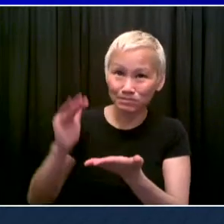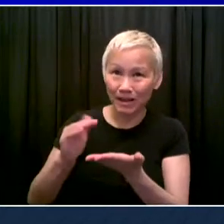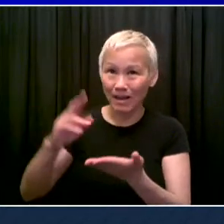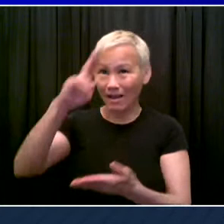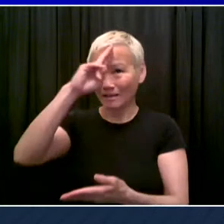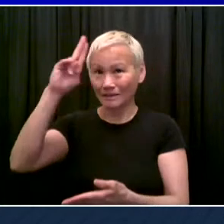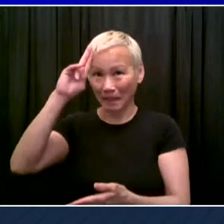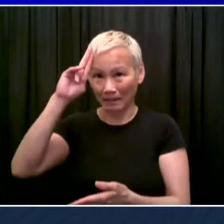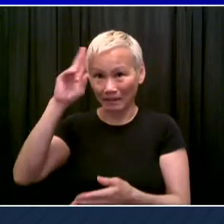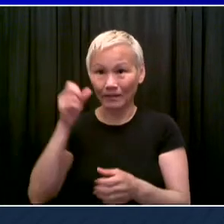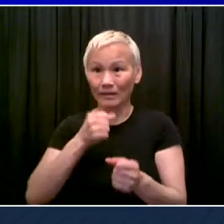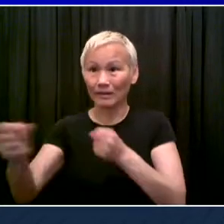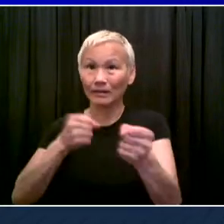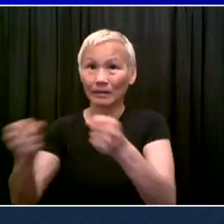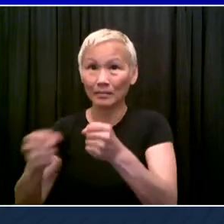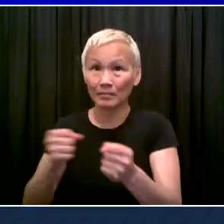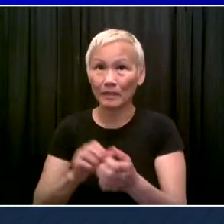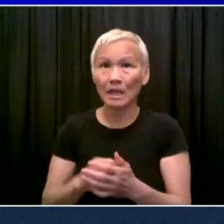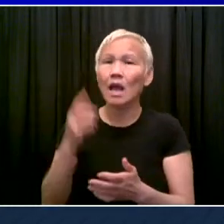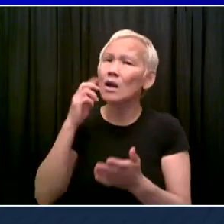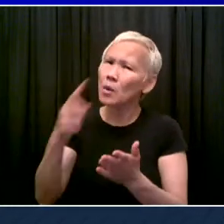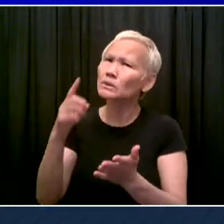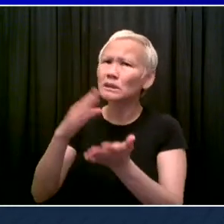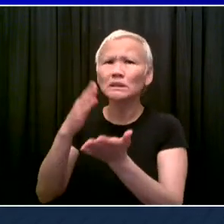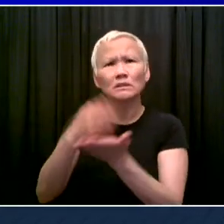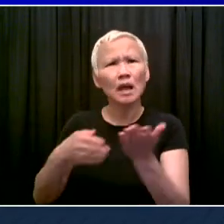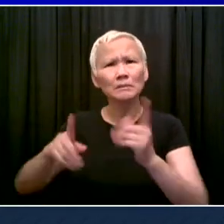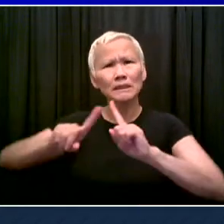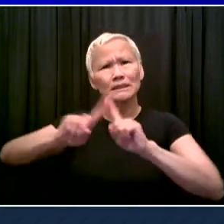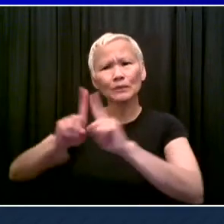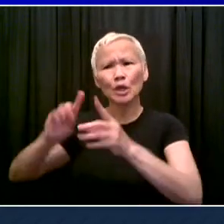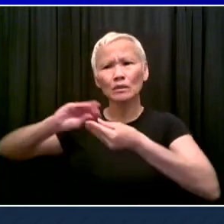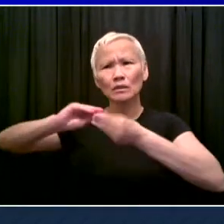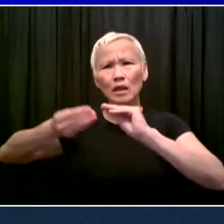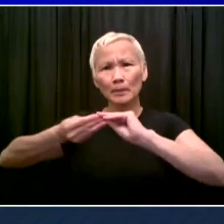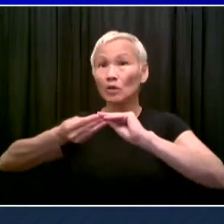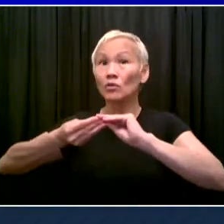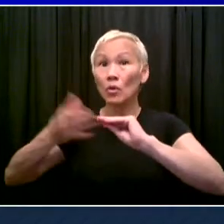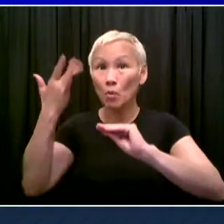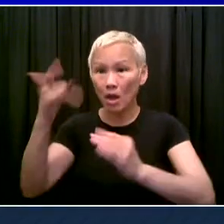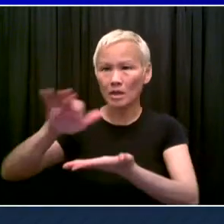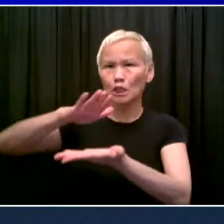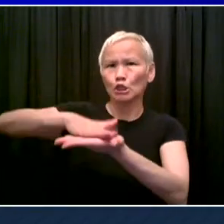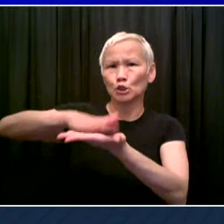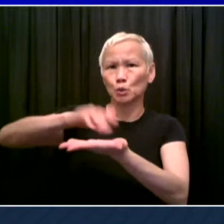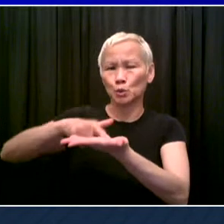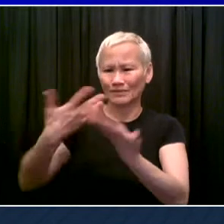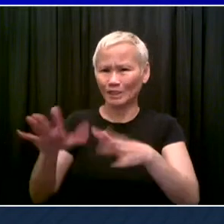INTERESTING FACTS HERE, THE BEST INFORMATION IS THE LOW LEVEL OF HOSPITALIZATIONS AND DECLINE OF THE